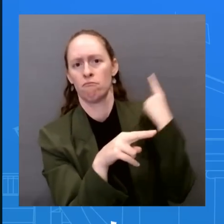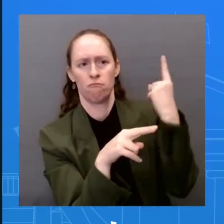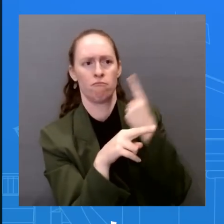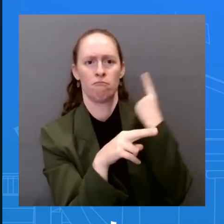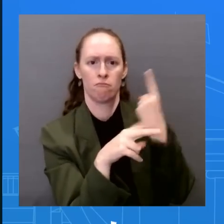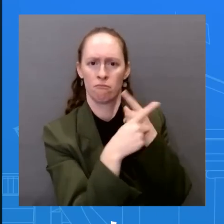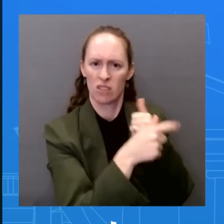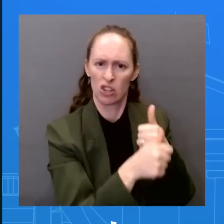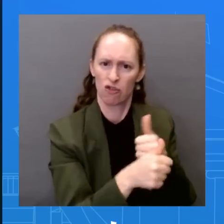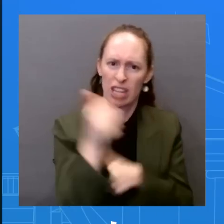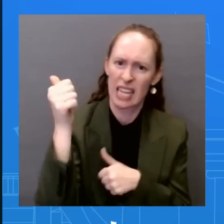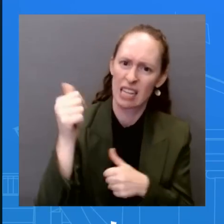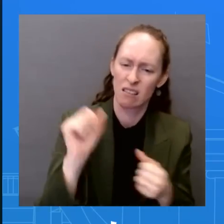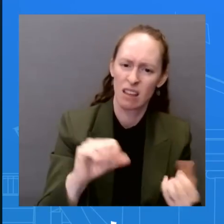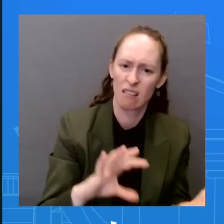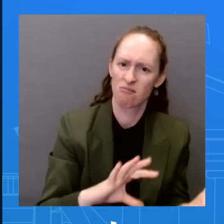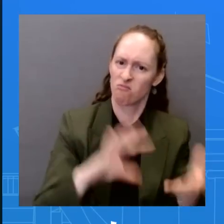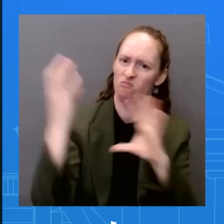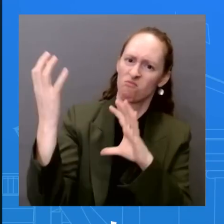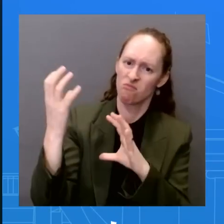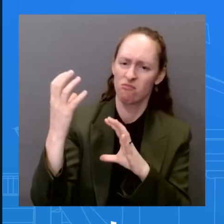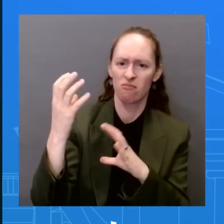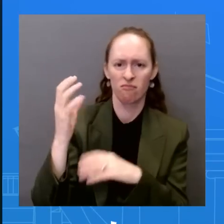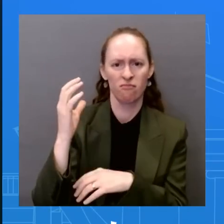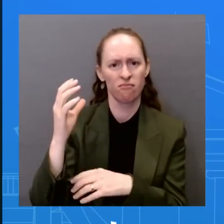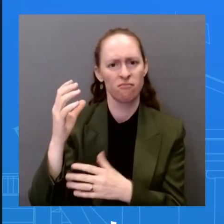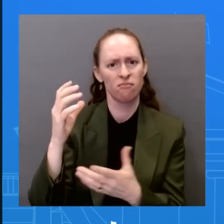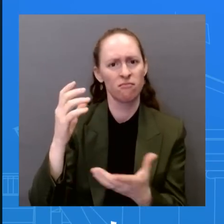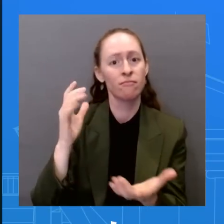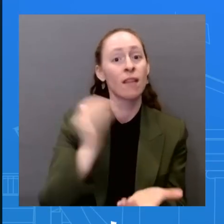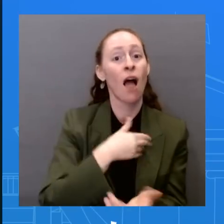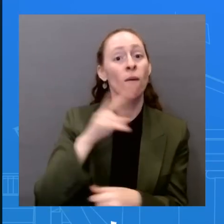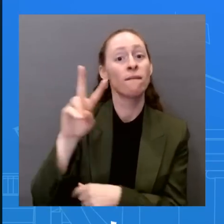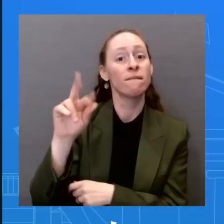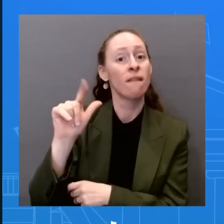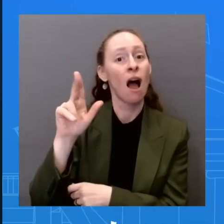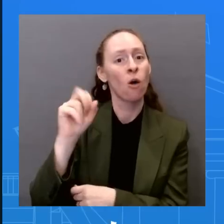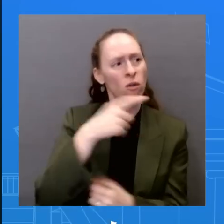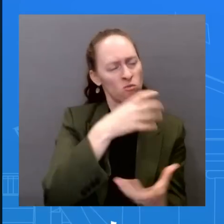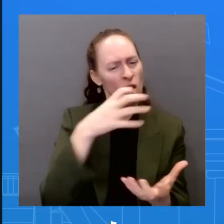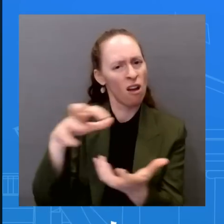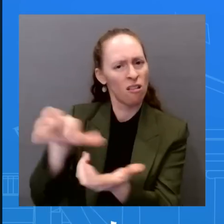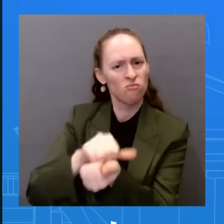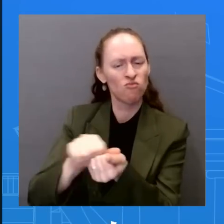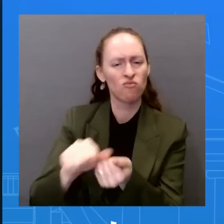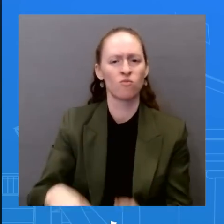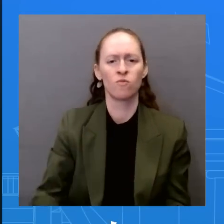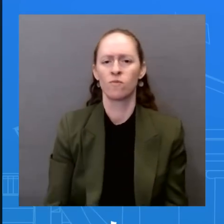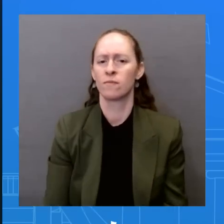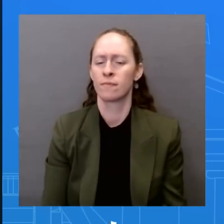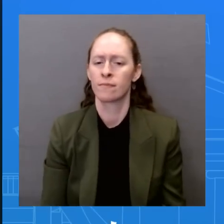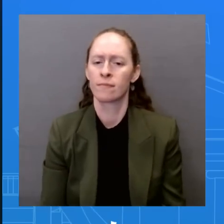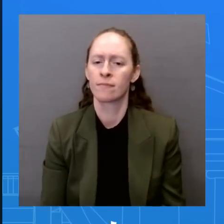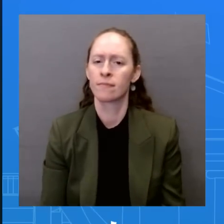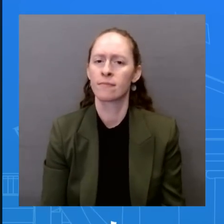And -- and, you know, he also asked for people to come together. It didn't matter if you're a Republican